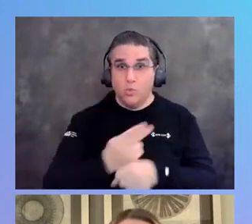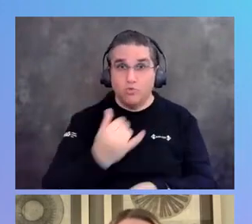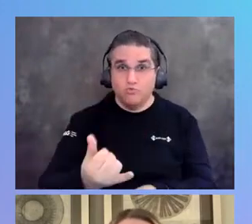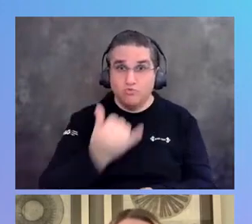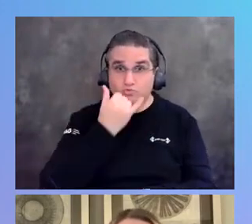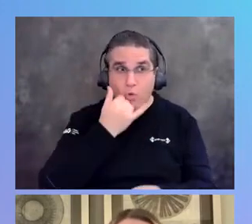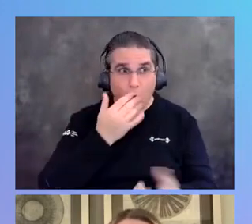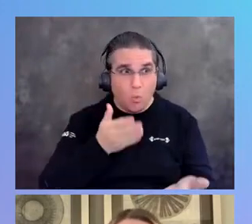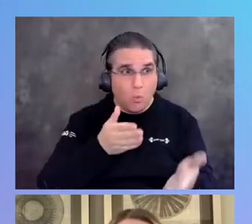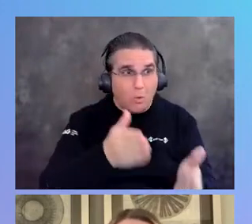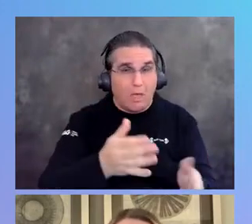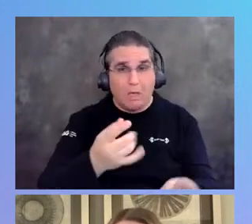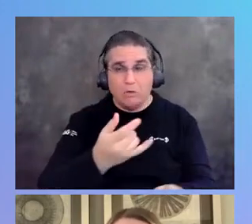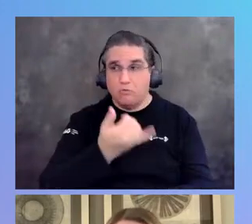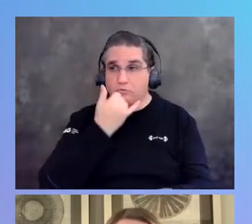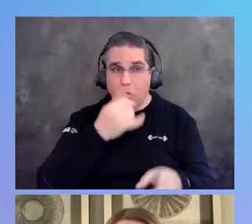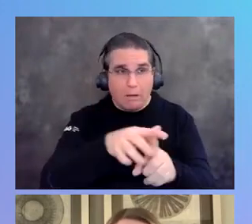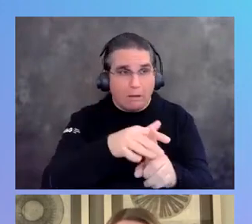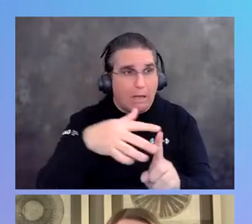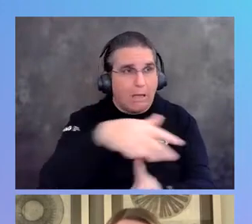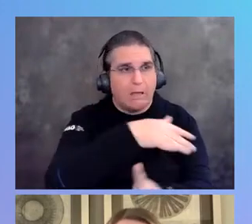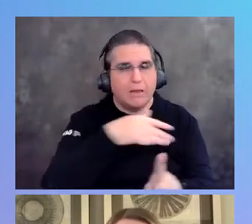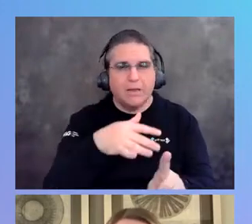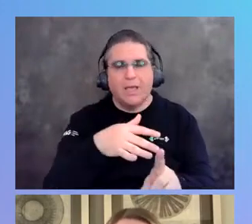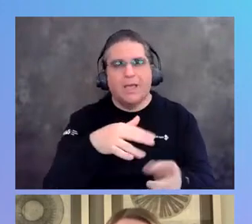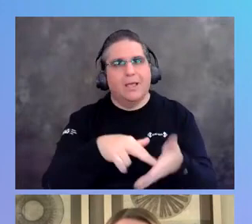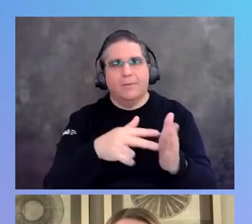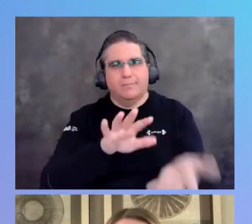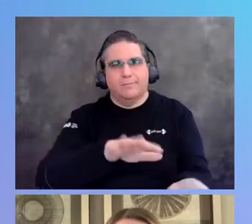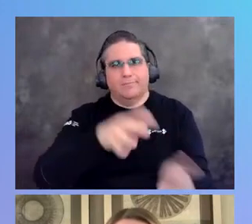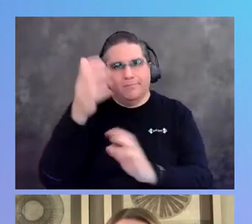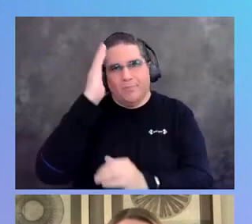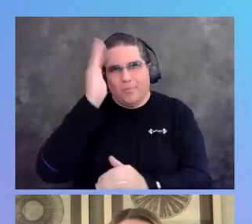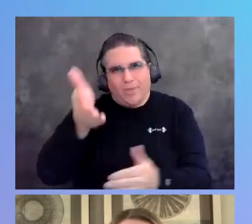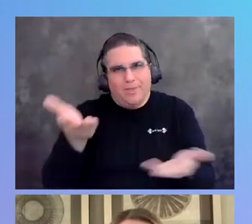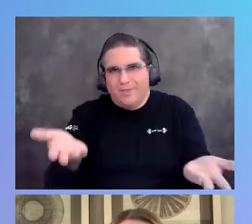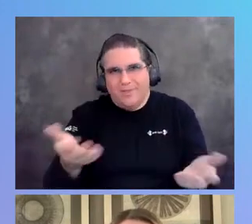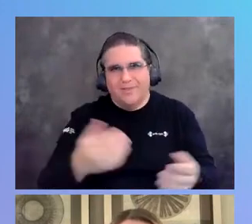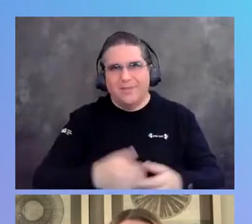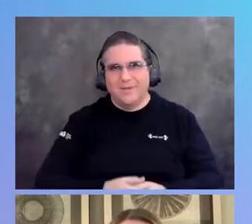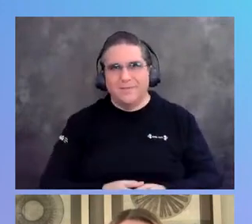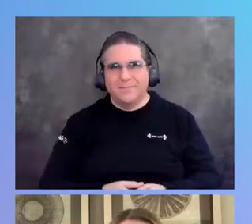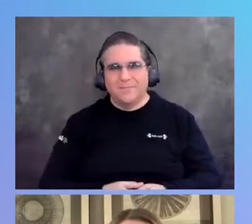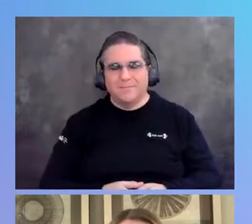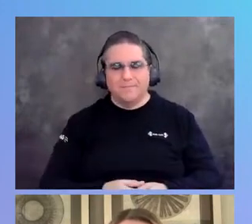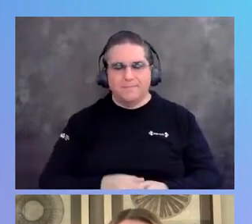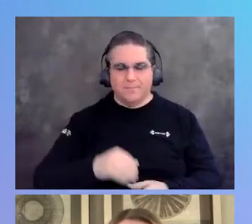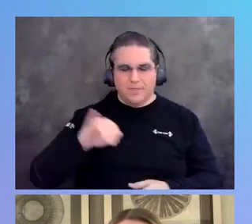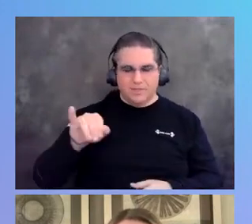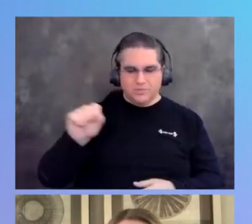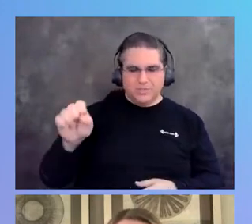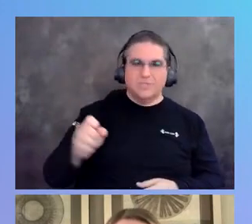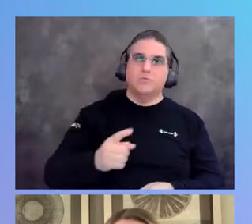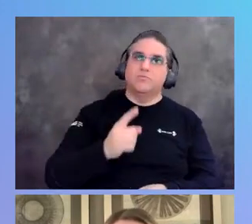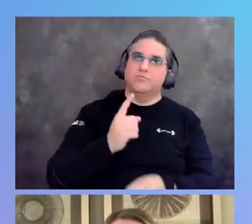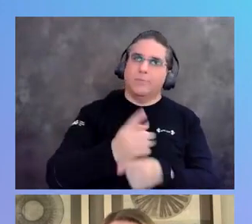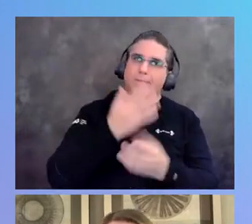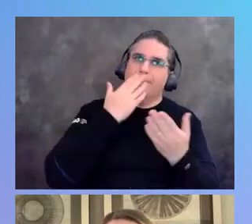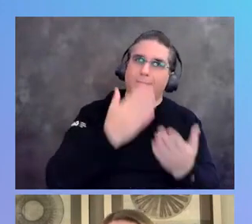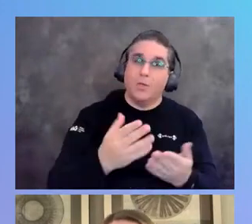the wrong context. And without the right parameters in place. Absolutely. Thank you for that,